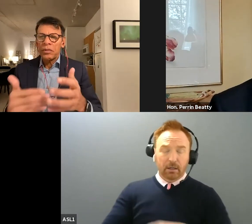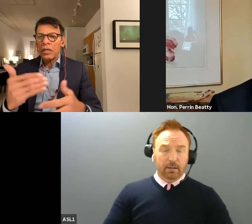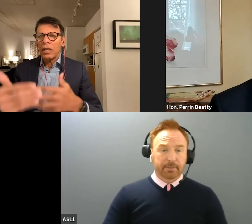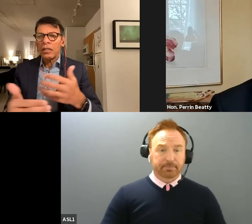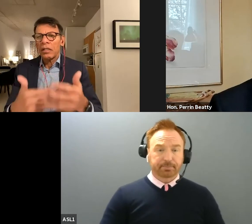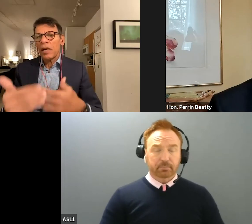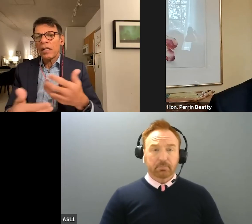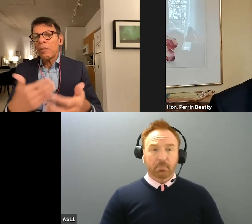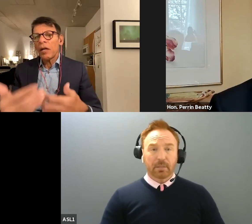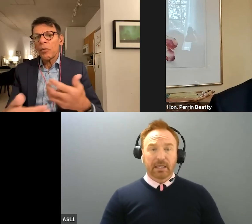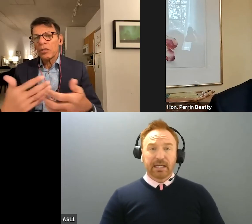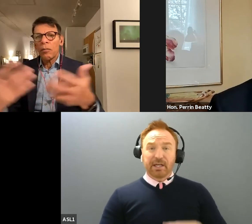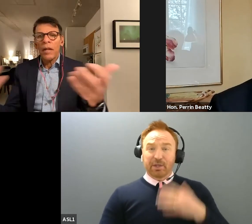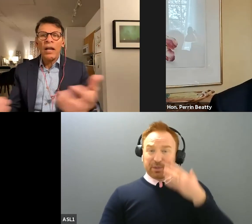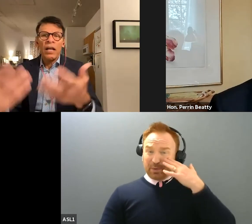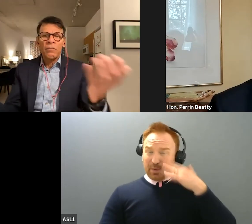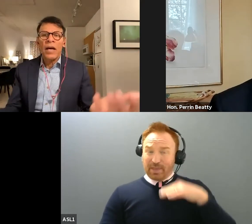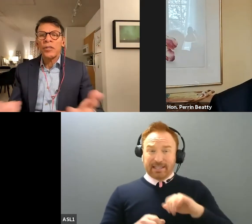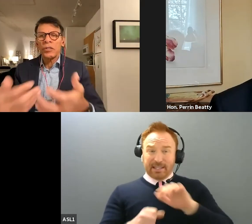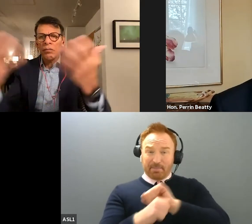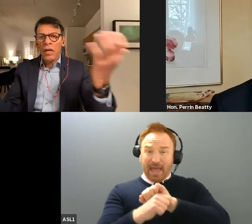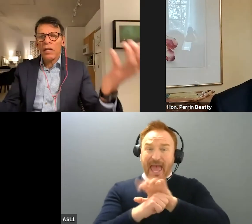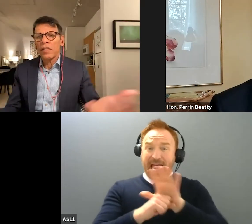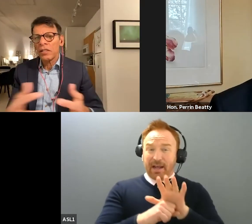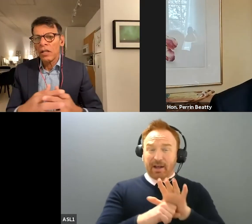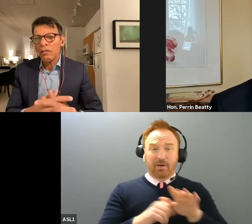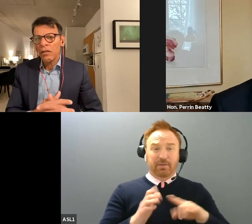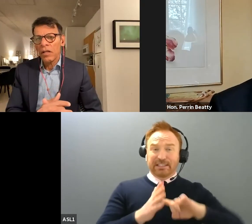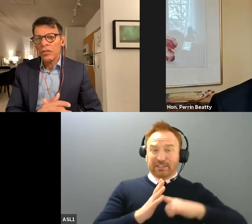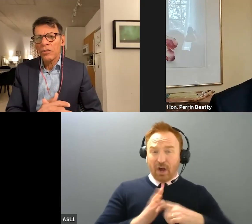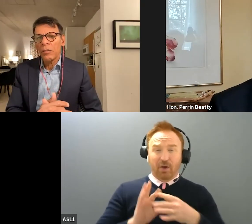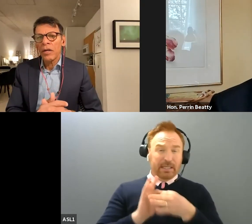start in this pandemic, we saw black lives matters manifest itself across North America